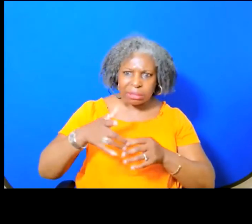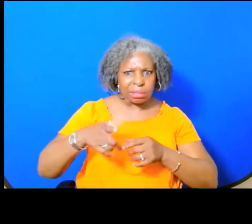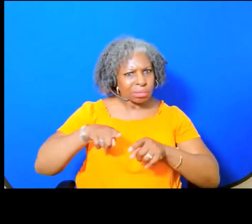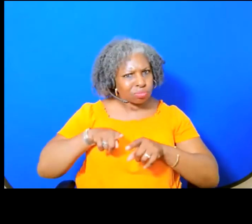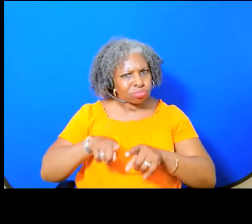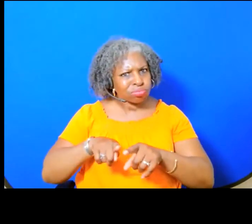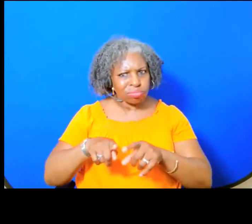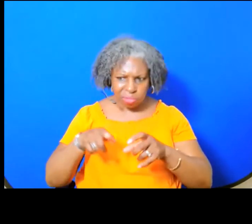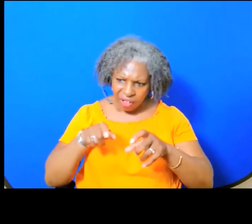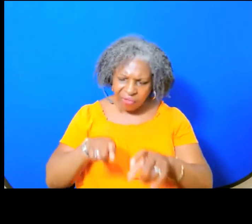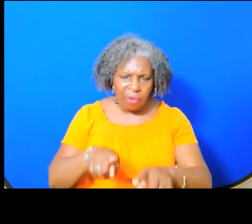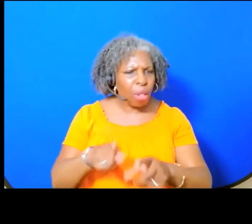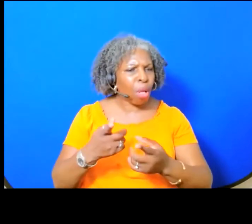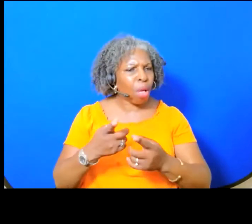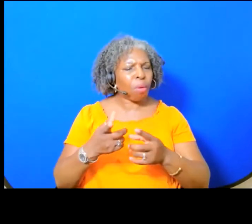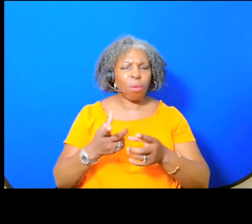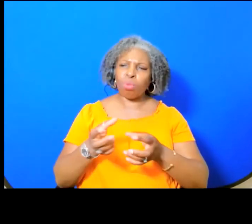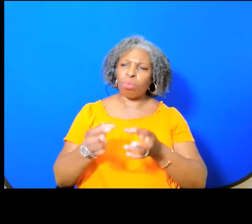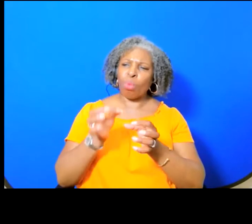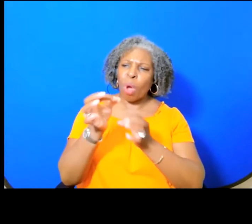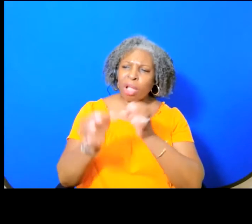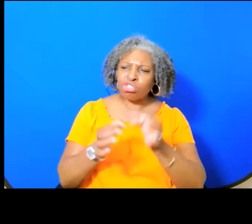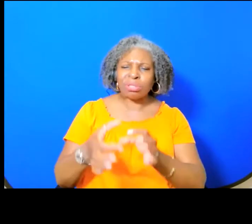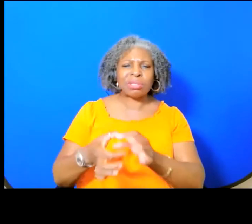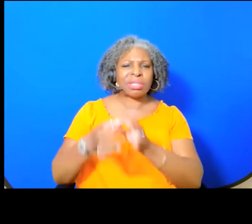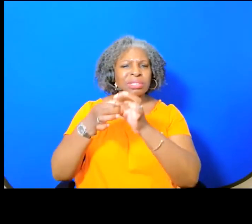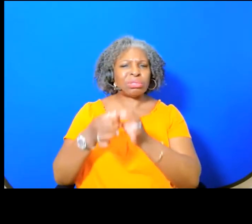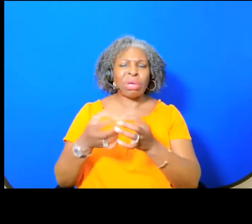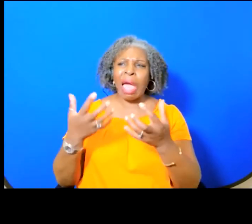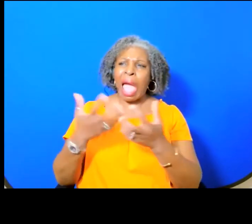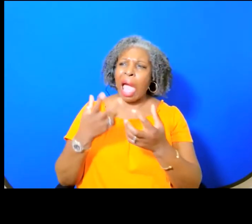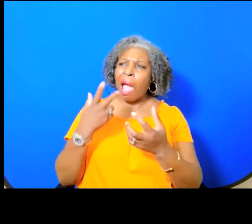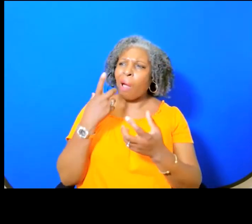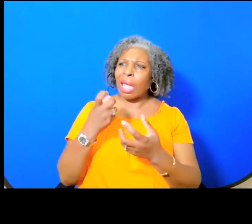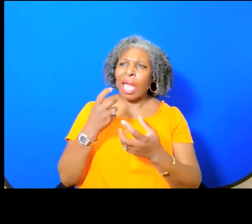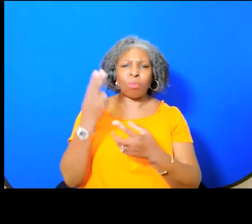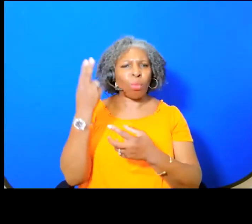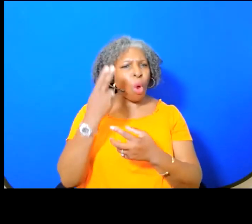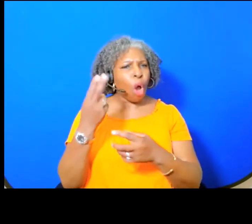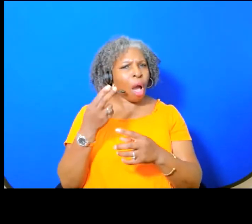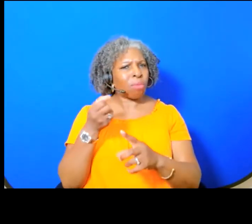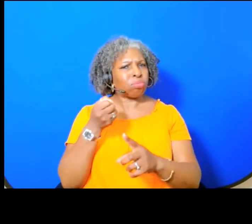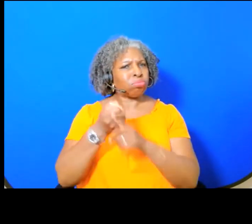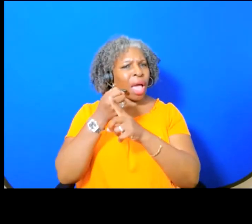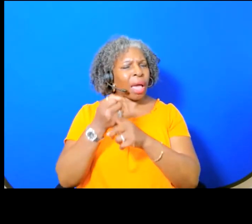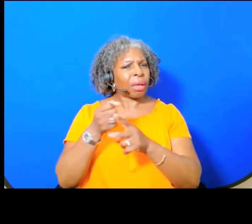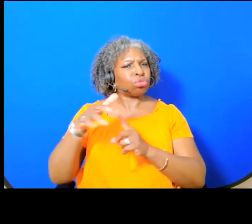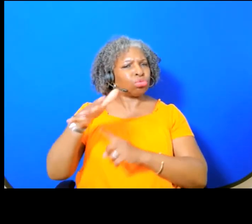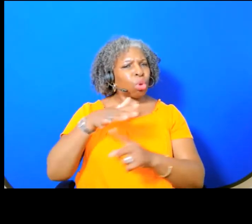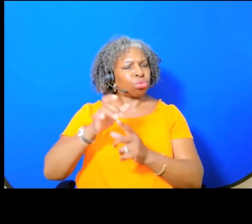And these include questions around how can art affect social change, contexts,